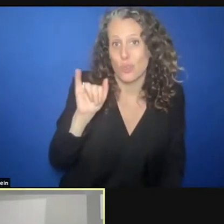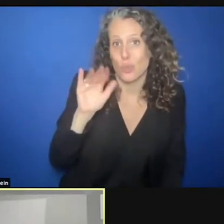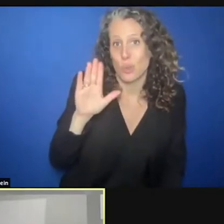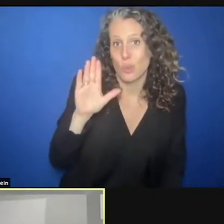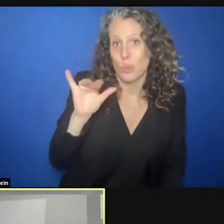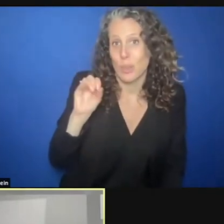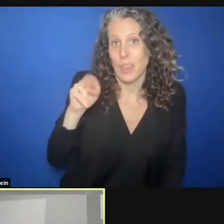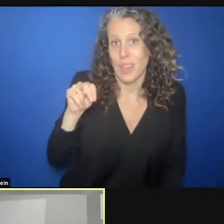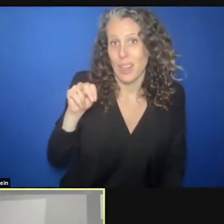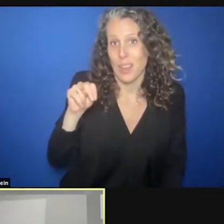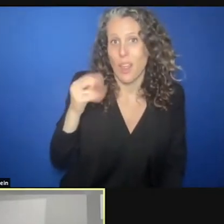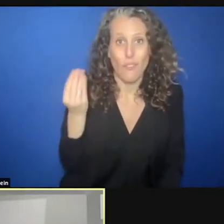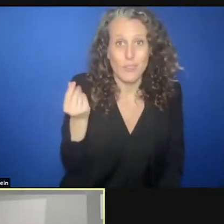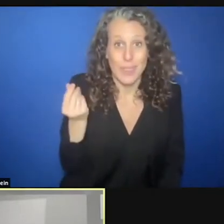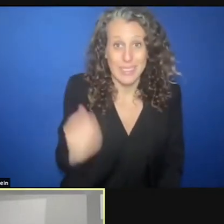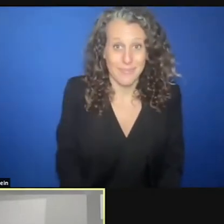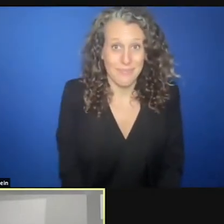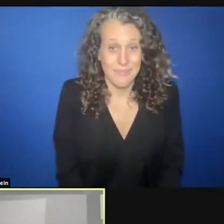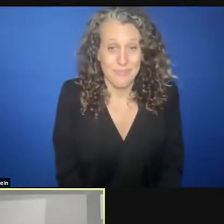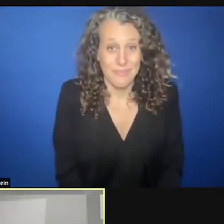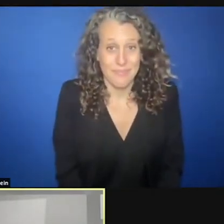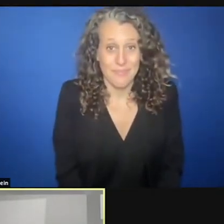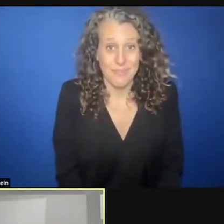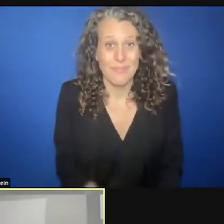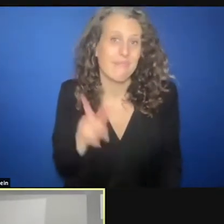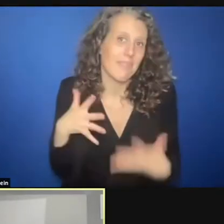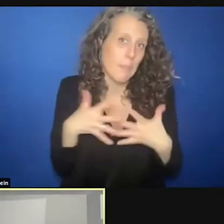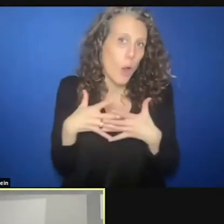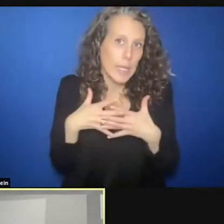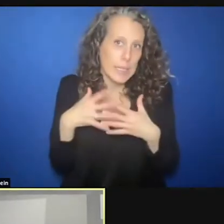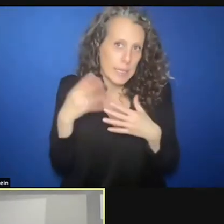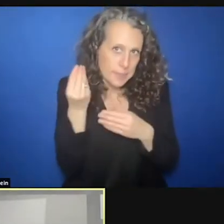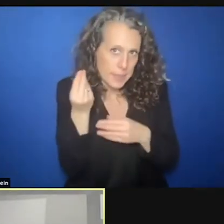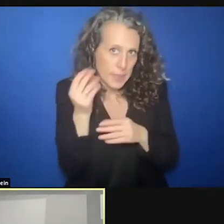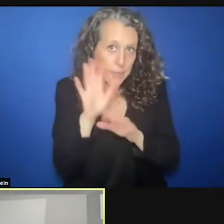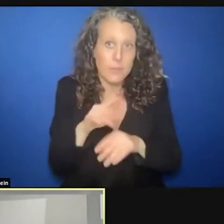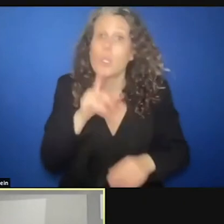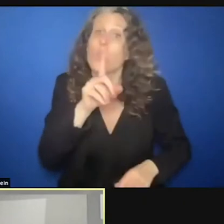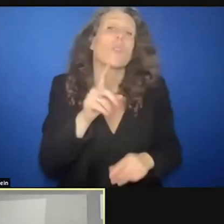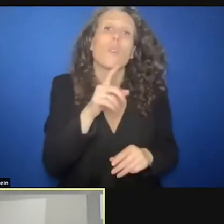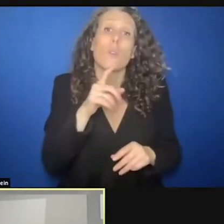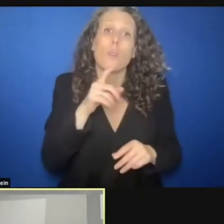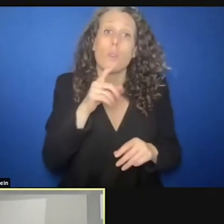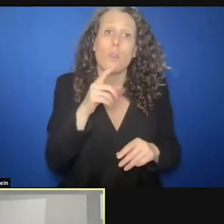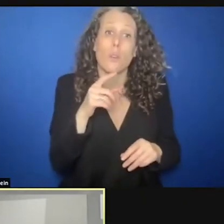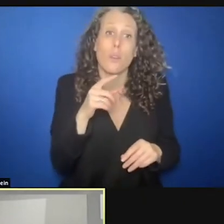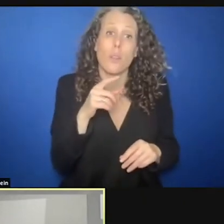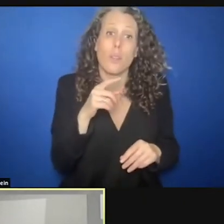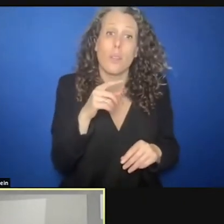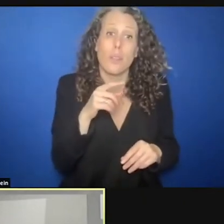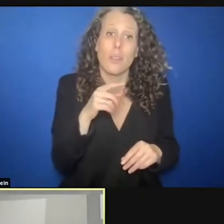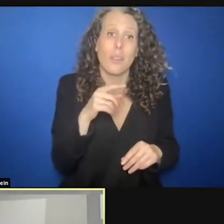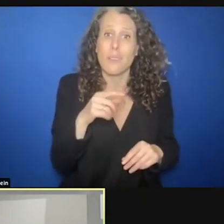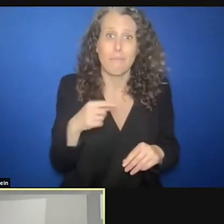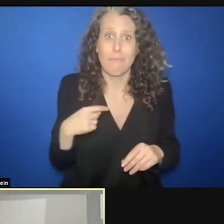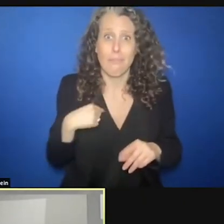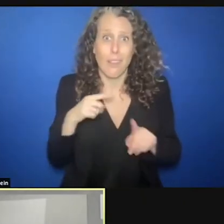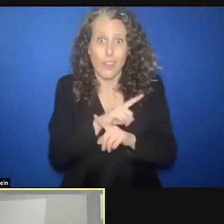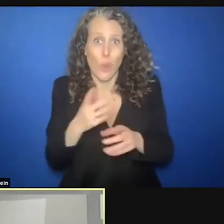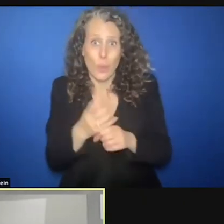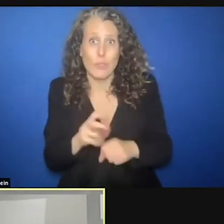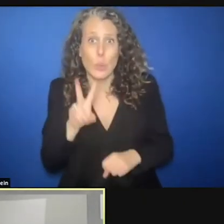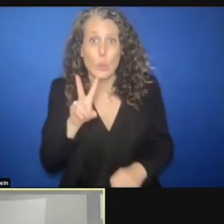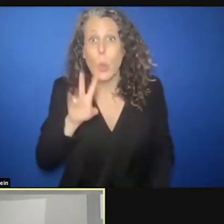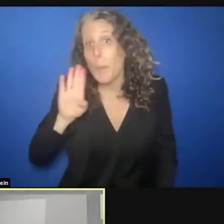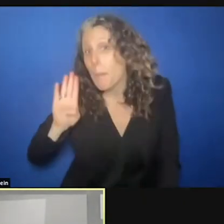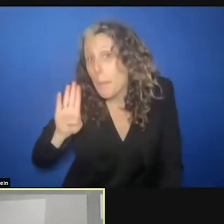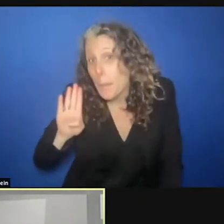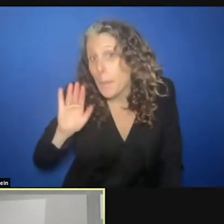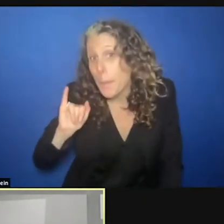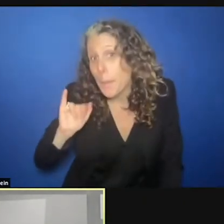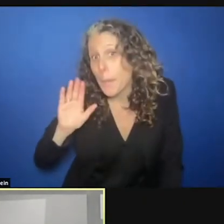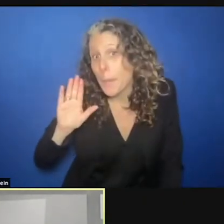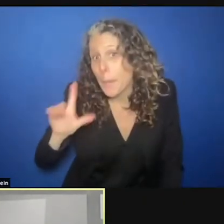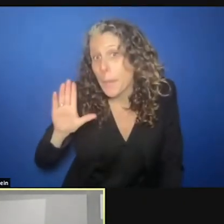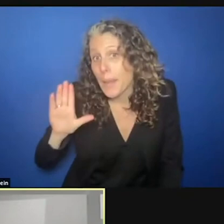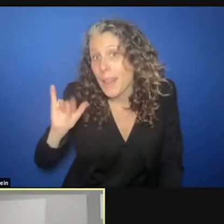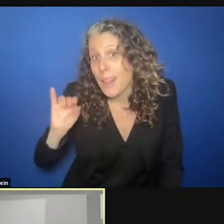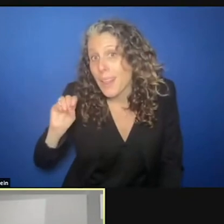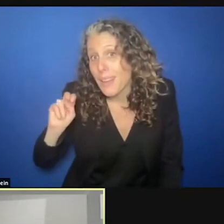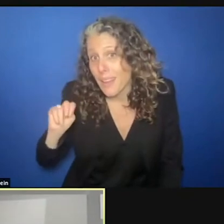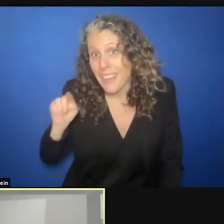dollars. So when we're not getting the 2 billion that is needed for the protection projects that we